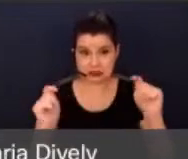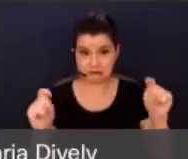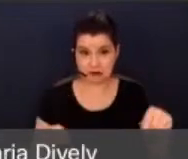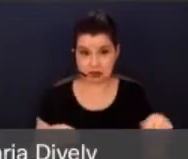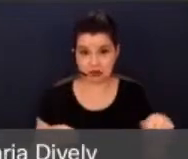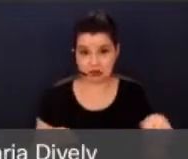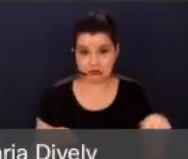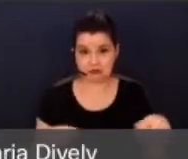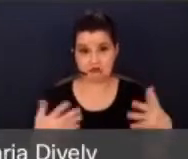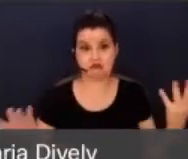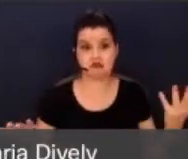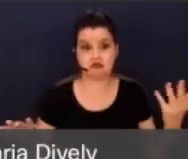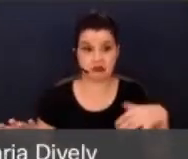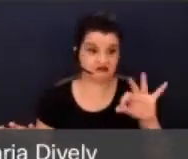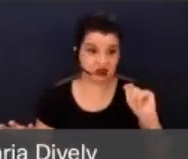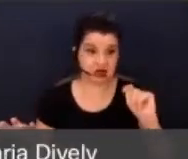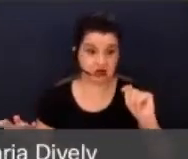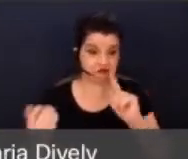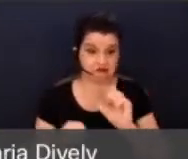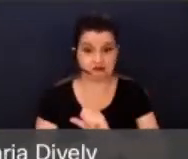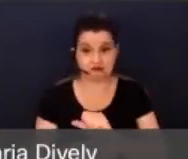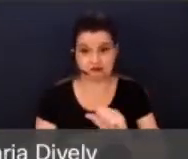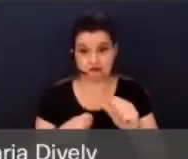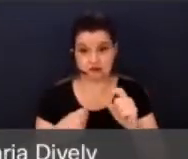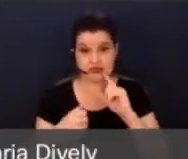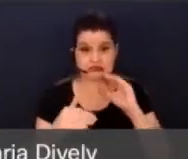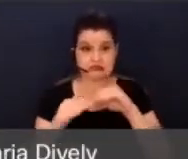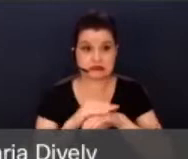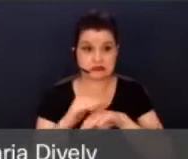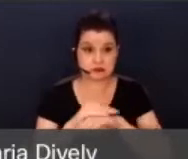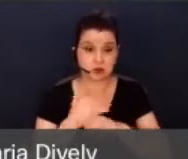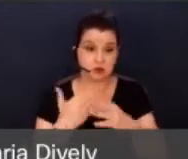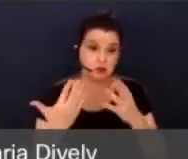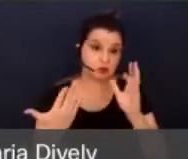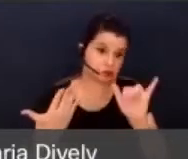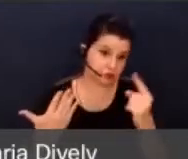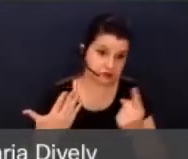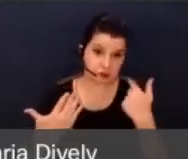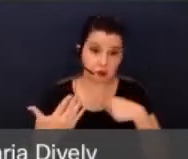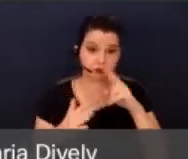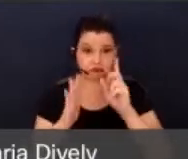Uh, as far as finding out if it is accessible, uh, that would be something we'd have to look into.